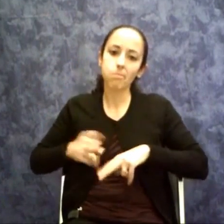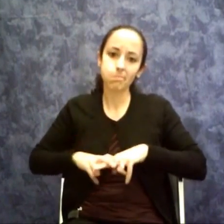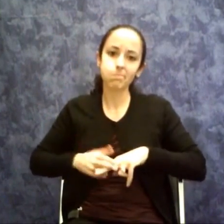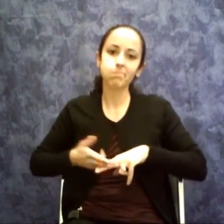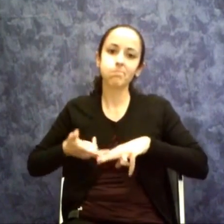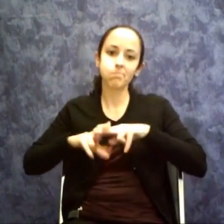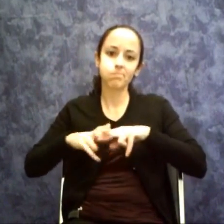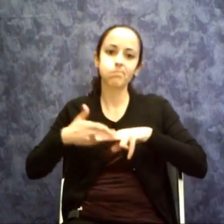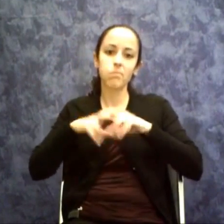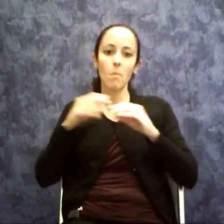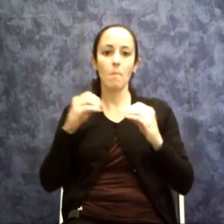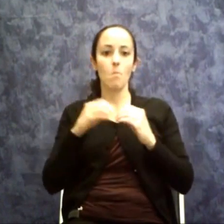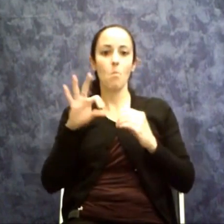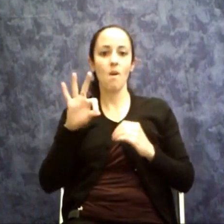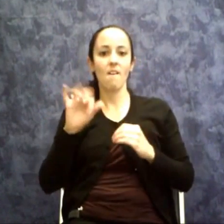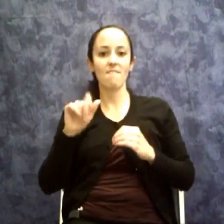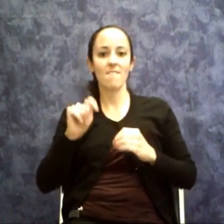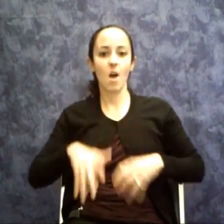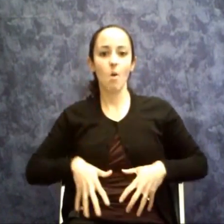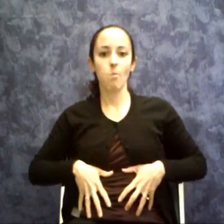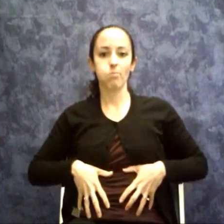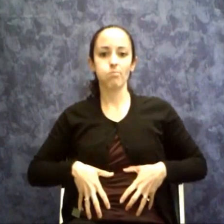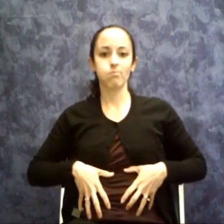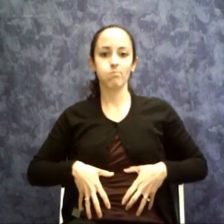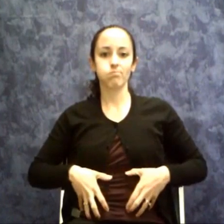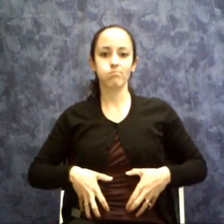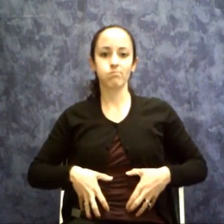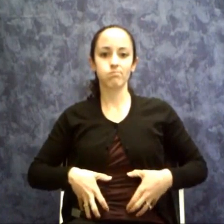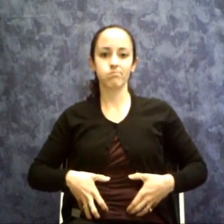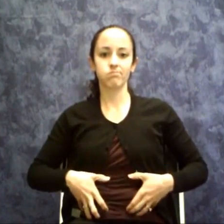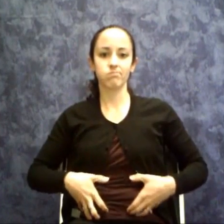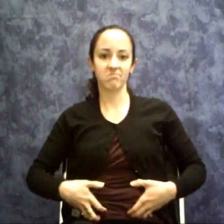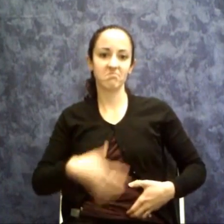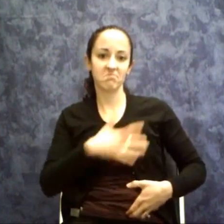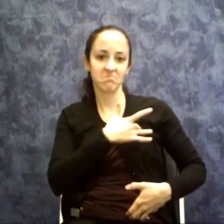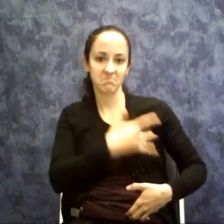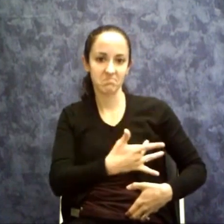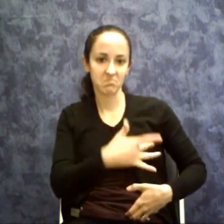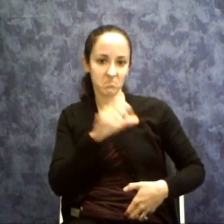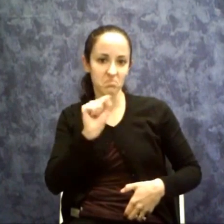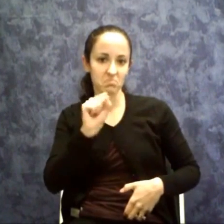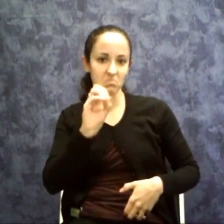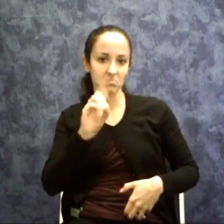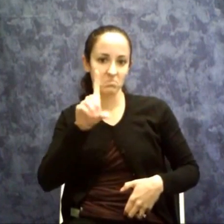Drinking soda can cause a person to slowly gain weight and more fat.